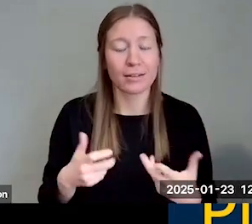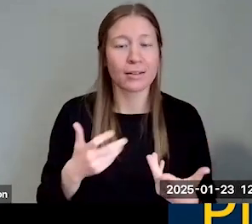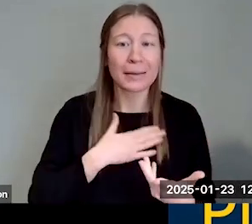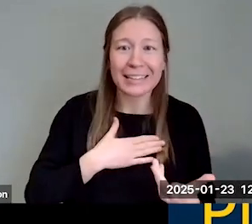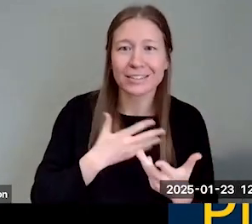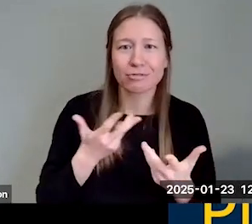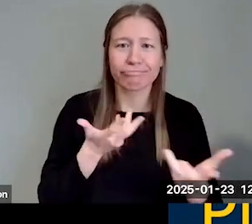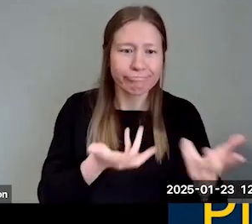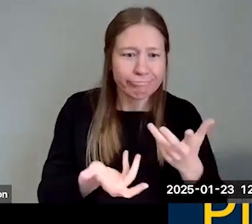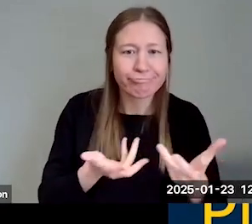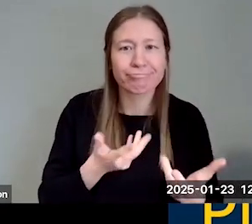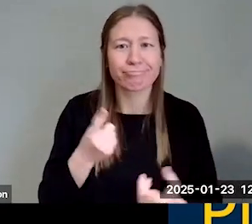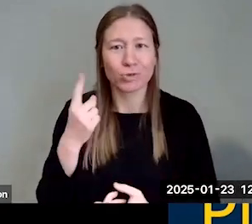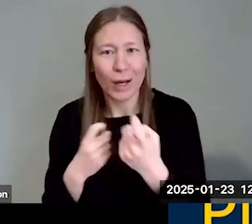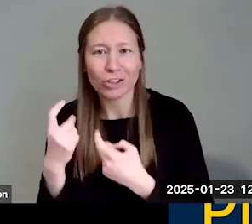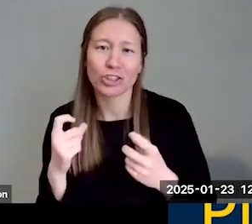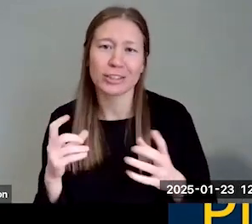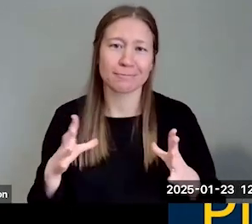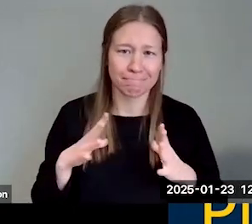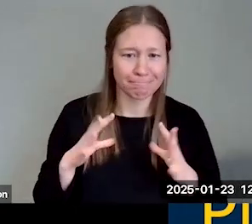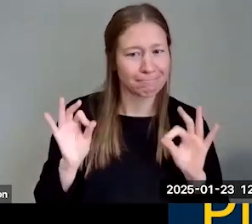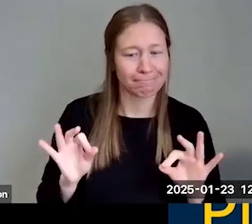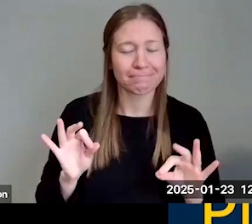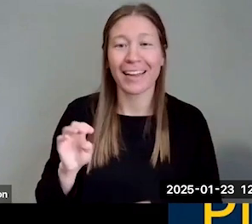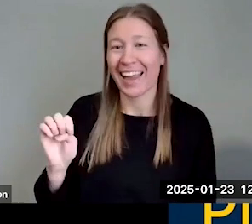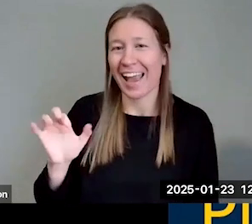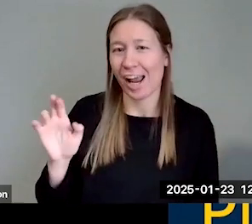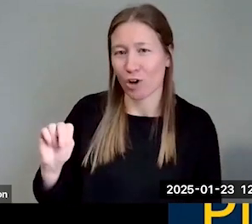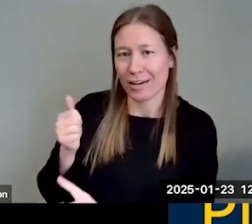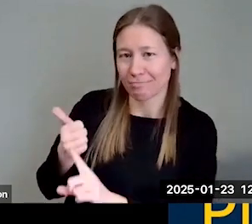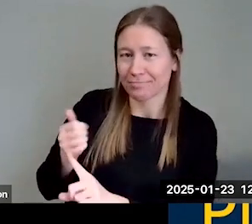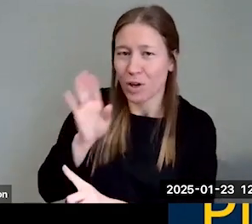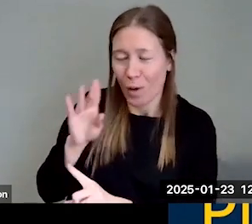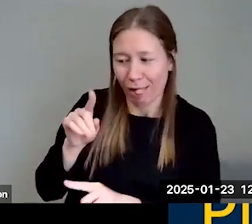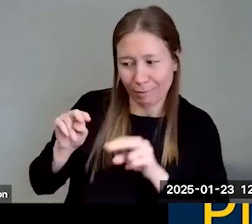and again, Erin will keep an eye on the Q&A, and I should have time at the end